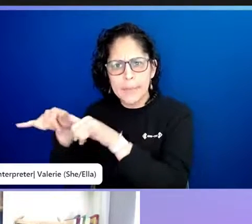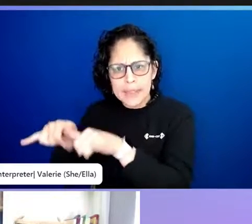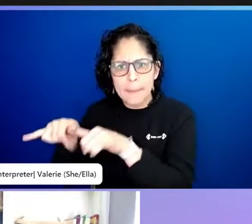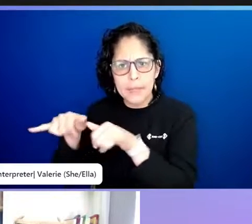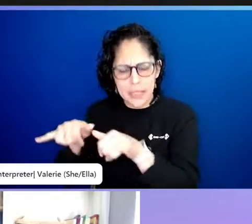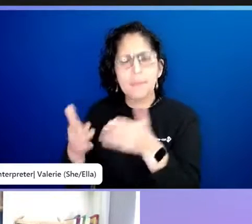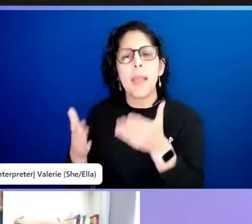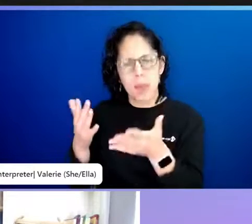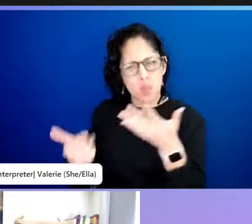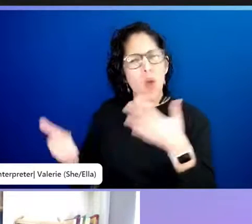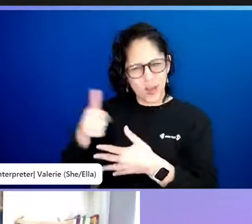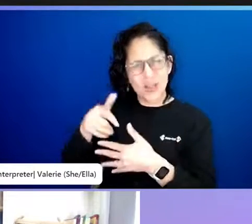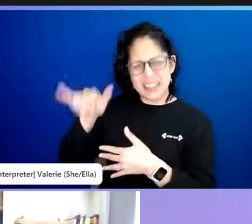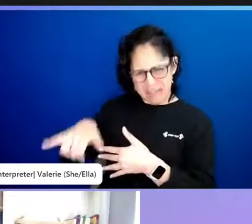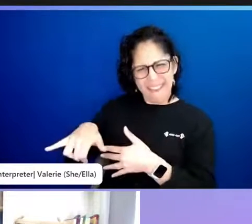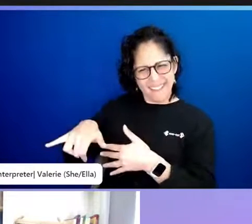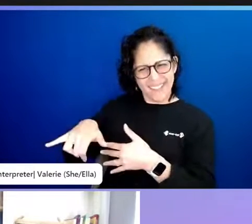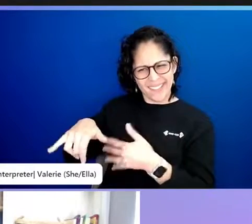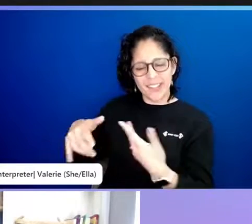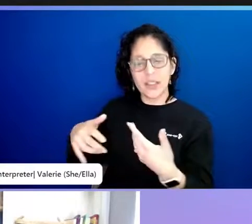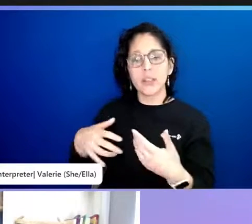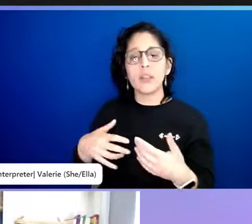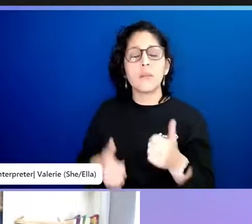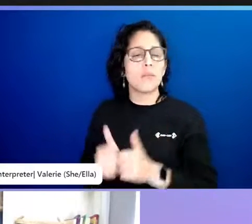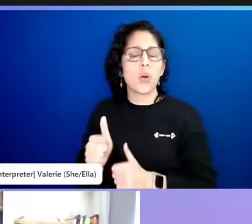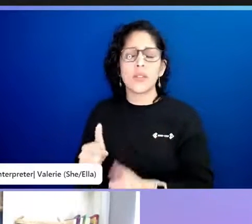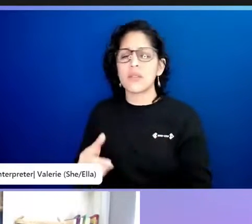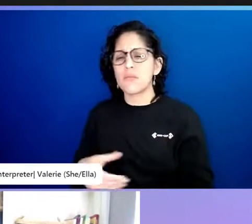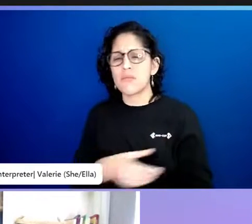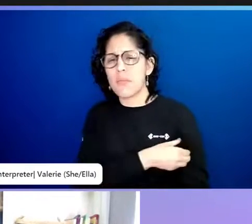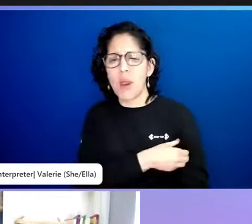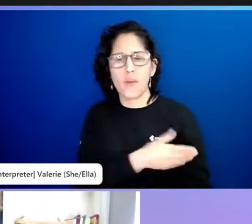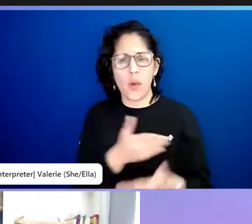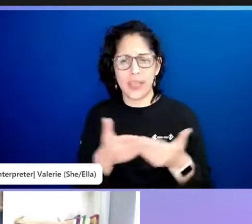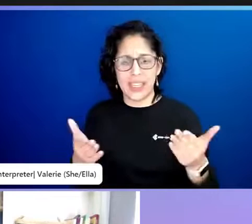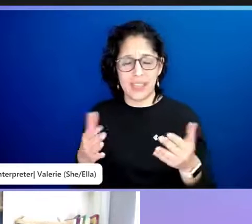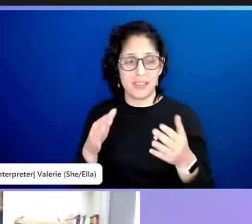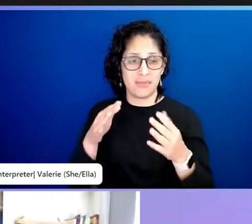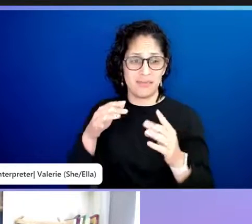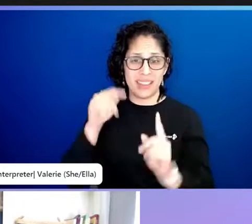and I think one of the most powerful things about this toolkit is the reminder of how